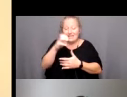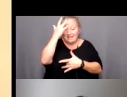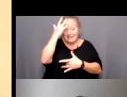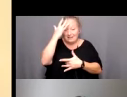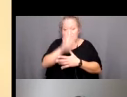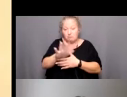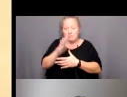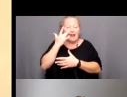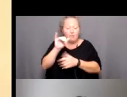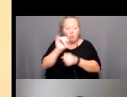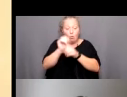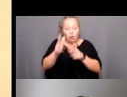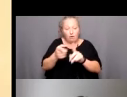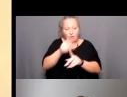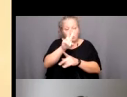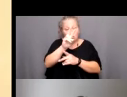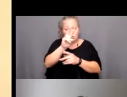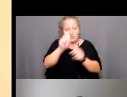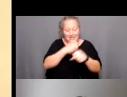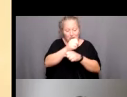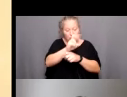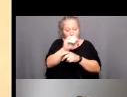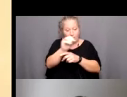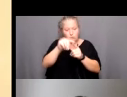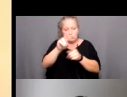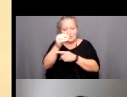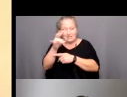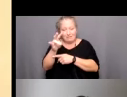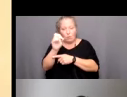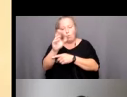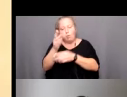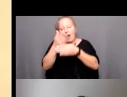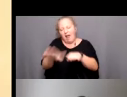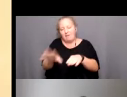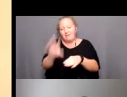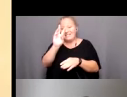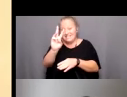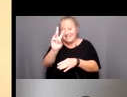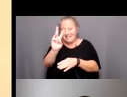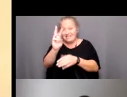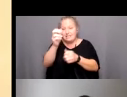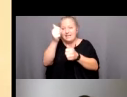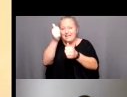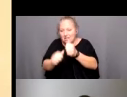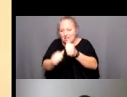from 2,000 to 2017, or an average of 6 cases per 100,000 workers per year.